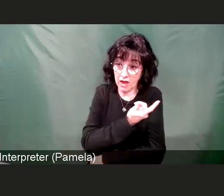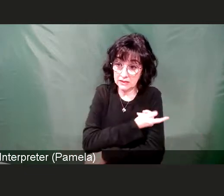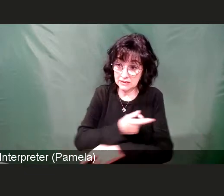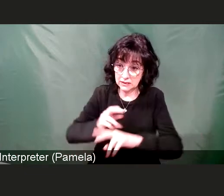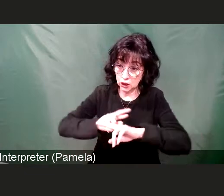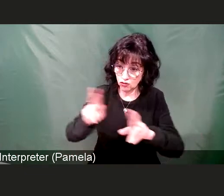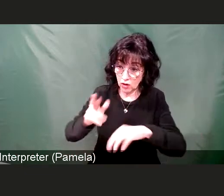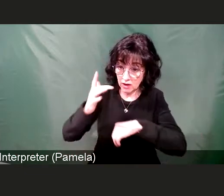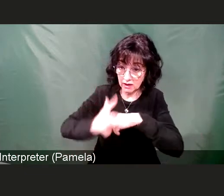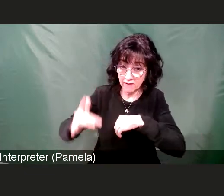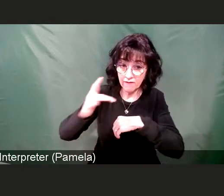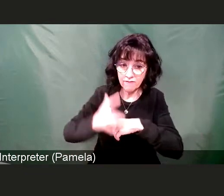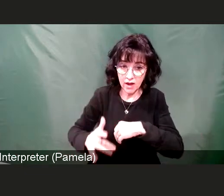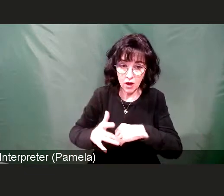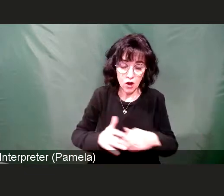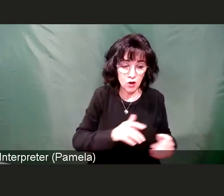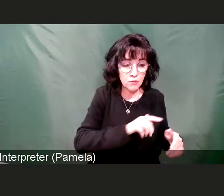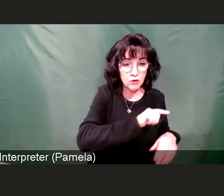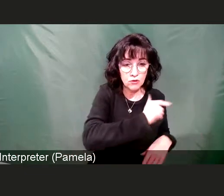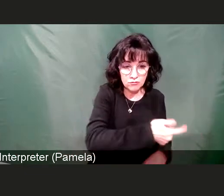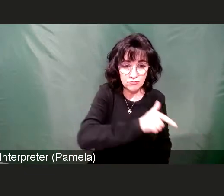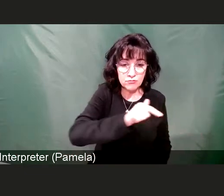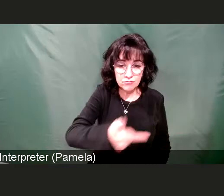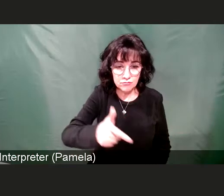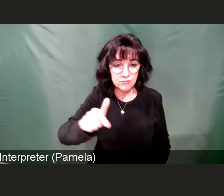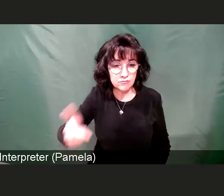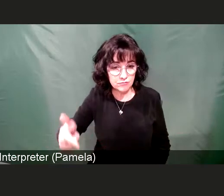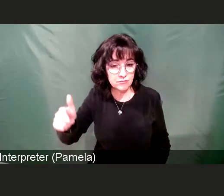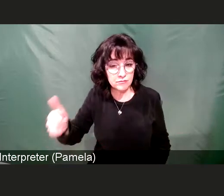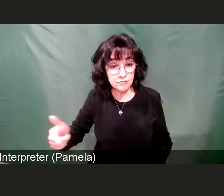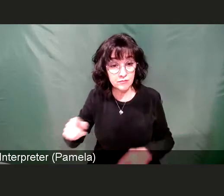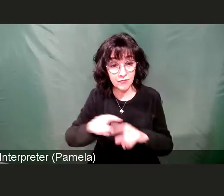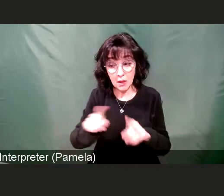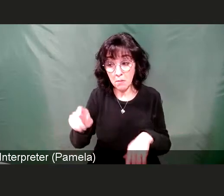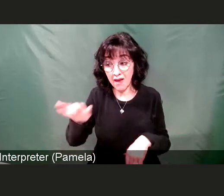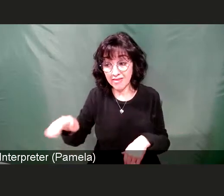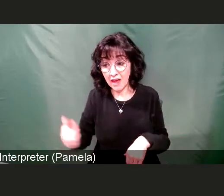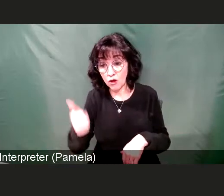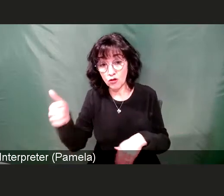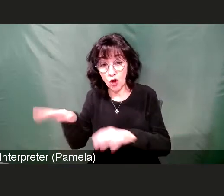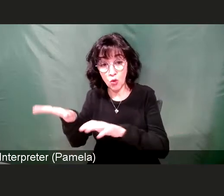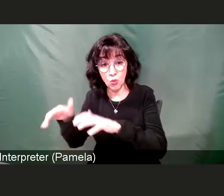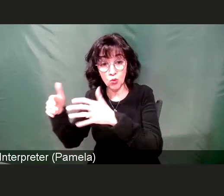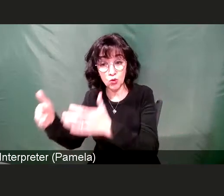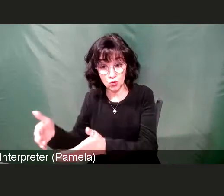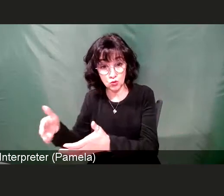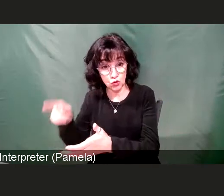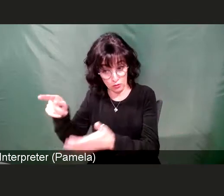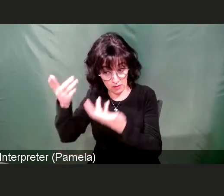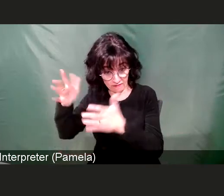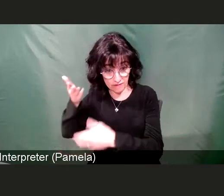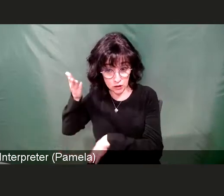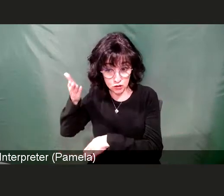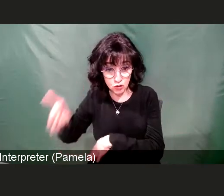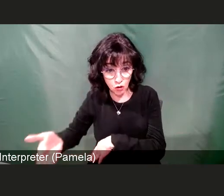But not all those groups have been offered vaccine yet and hopefully that will occur in the very near future.